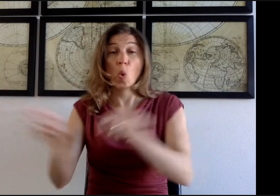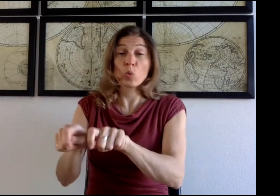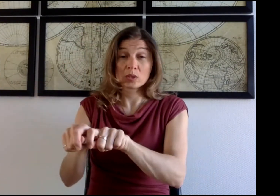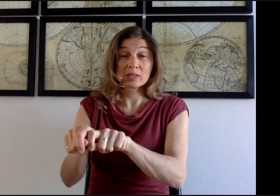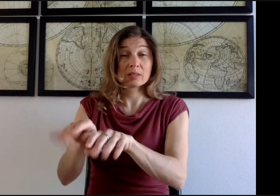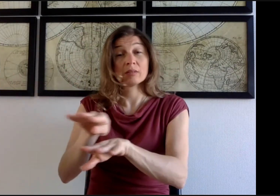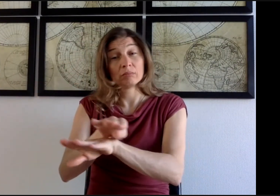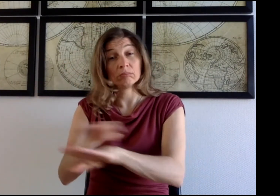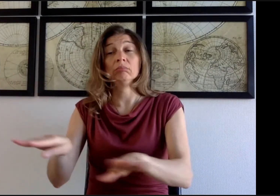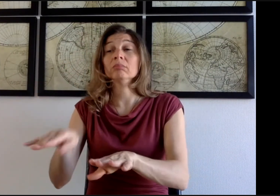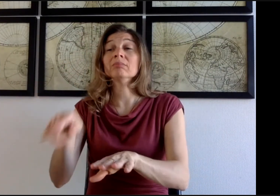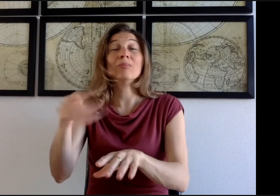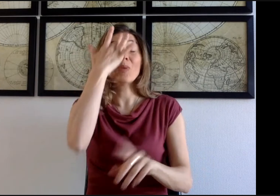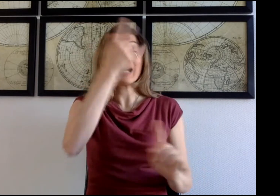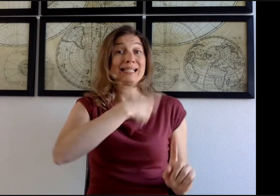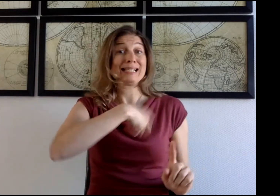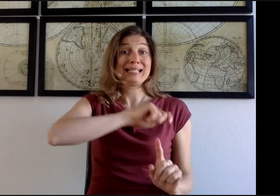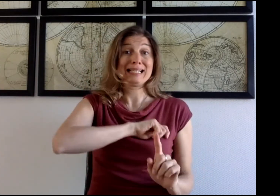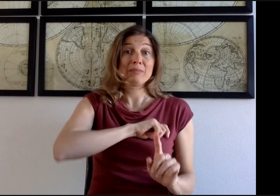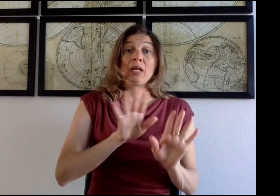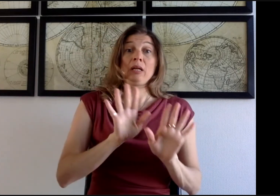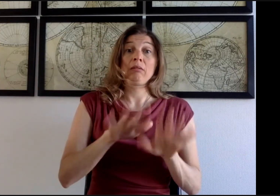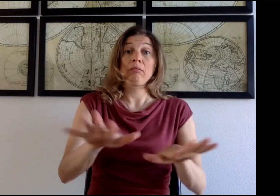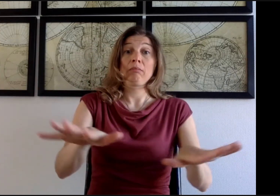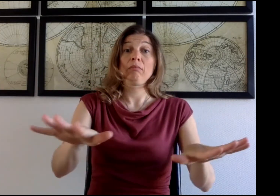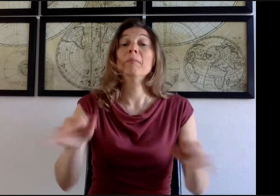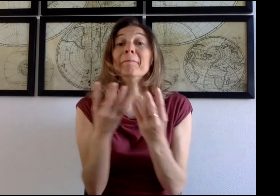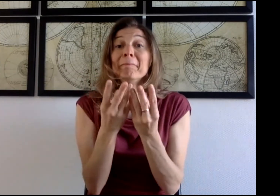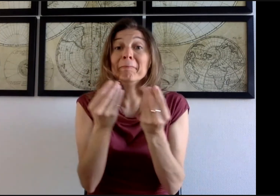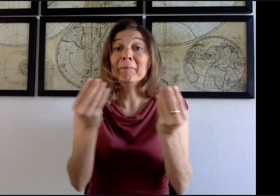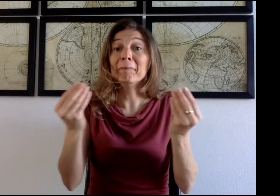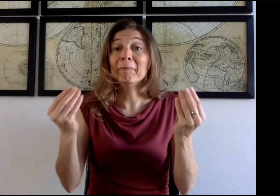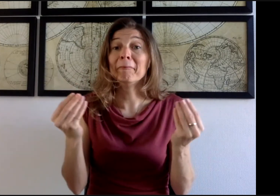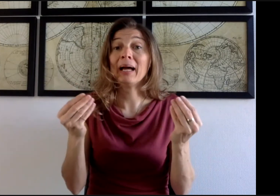led to the confinement measures to stop the pandemic.